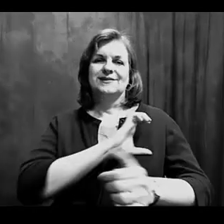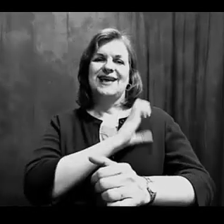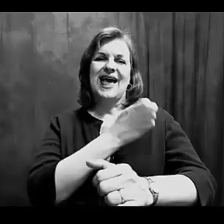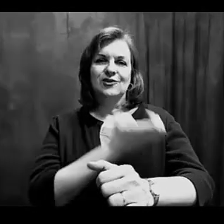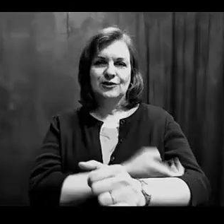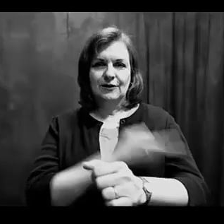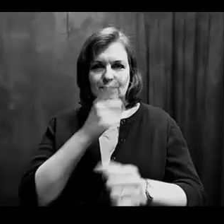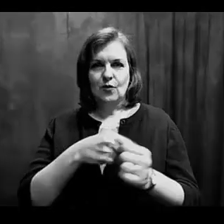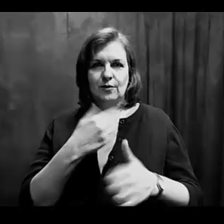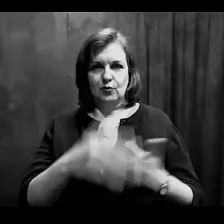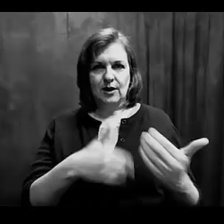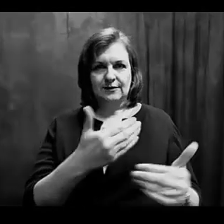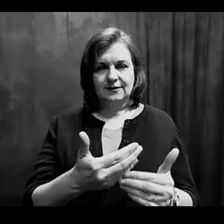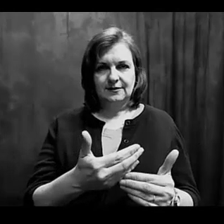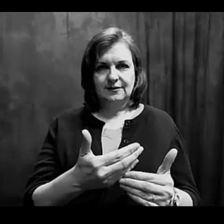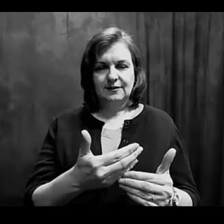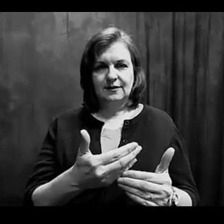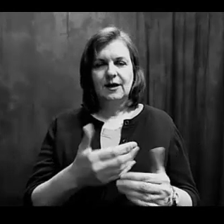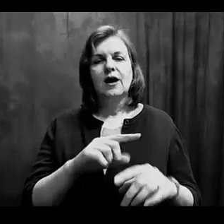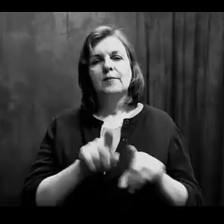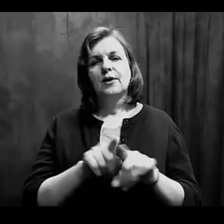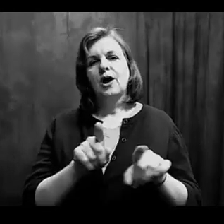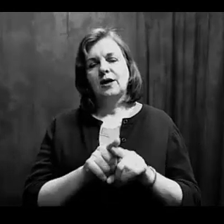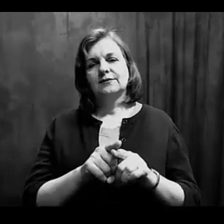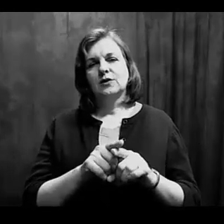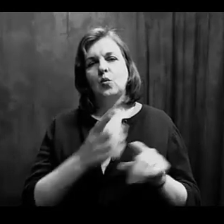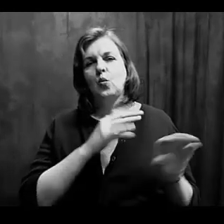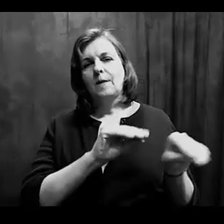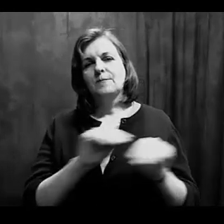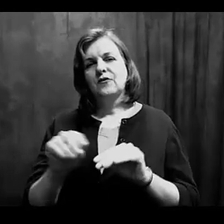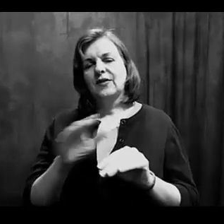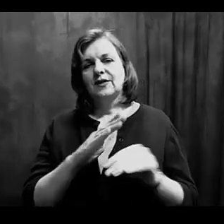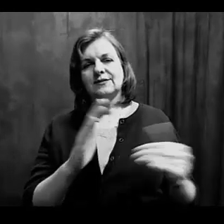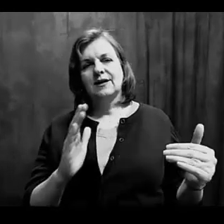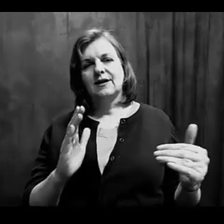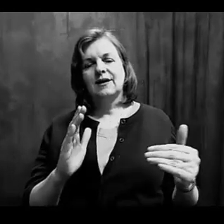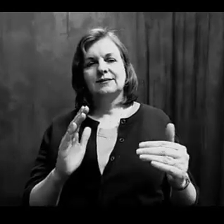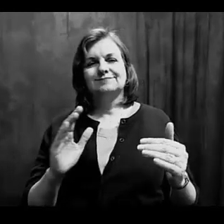for this entire process and it's going to move things against its concentration gradient this